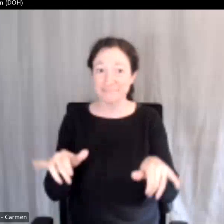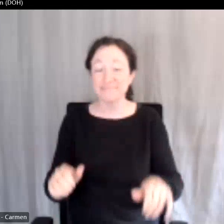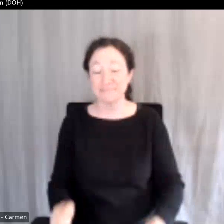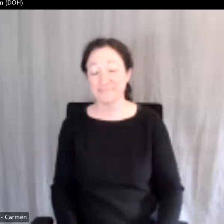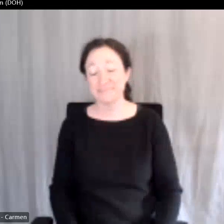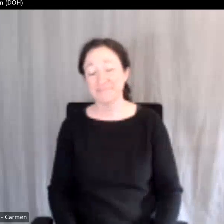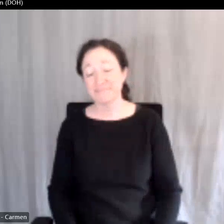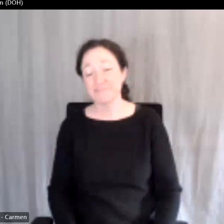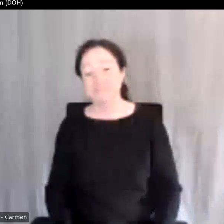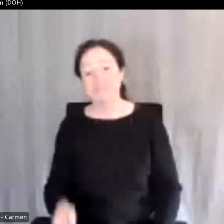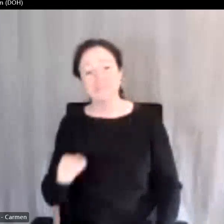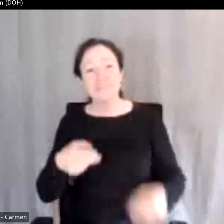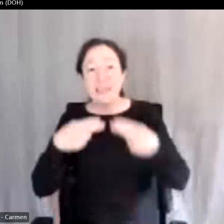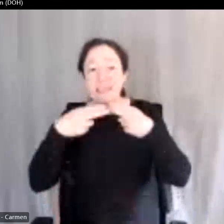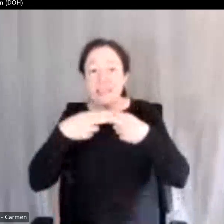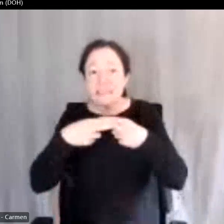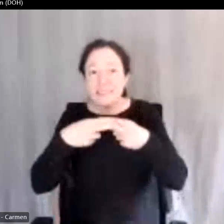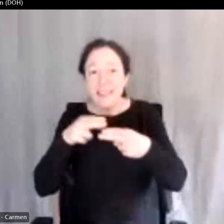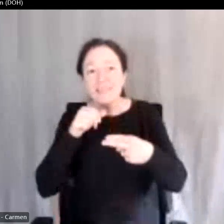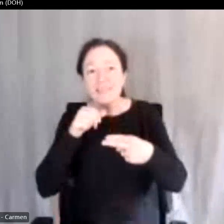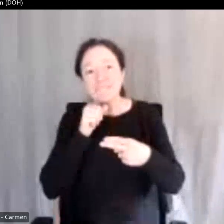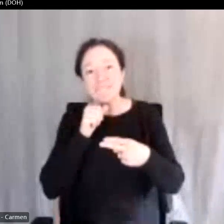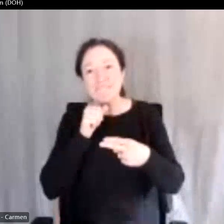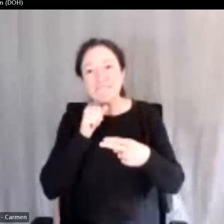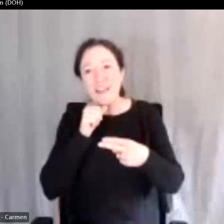the slides are not as playful as the title on this talk.